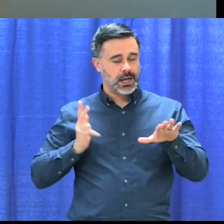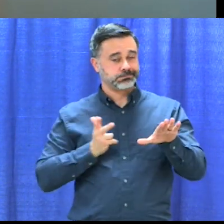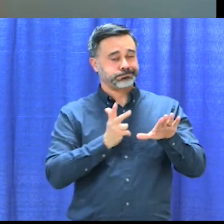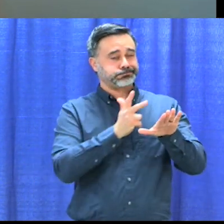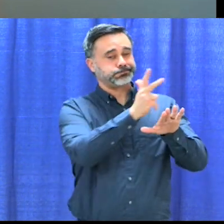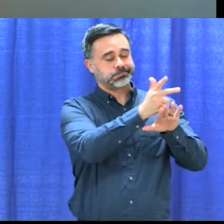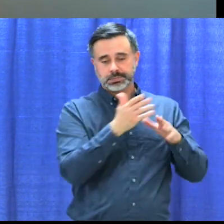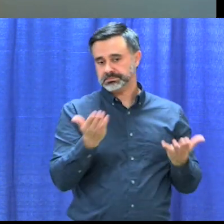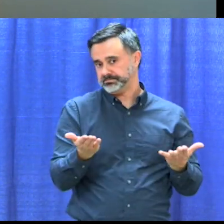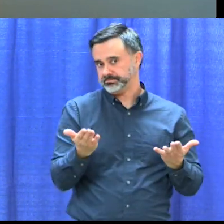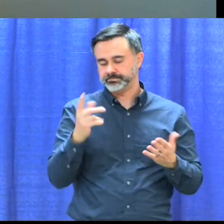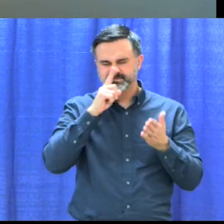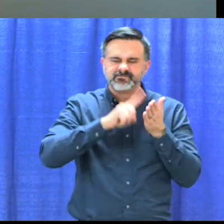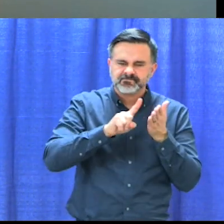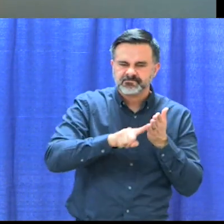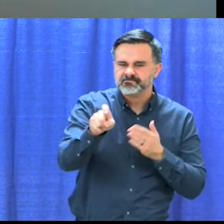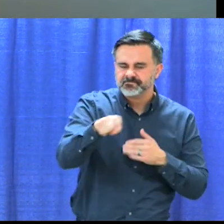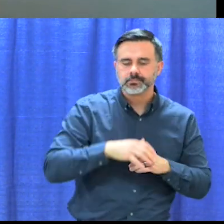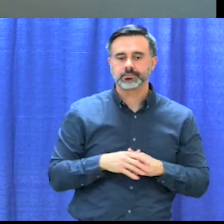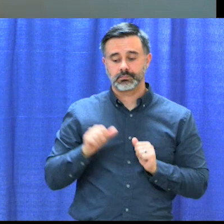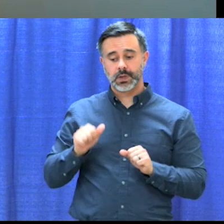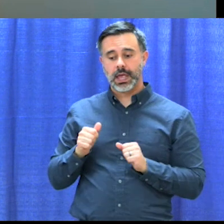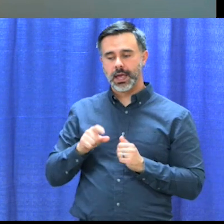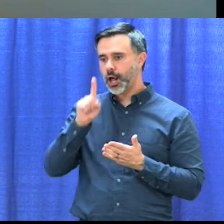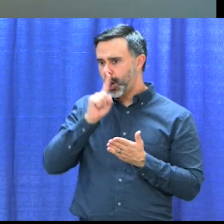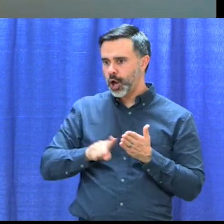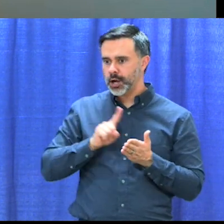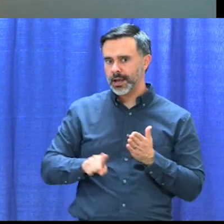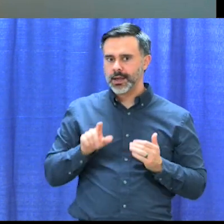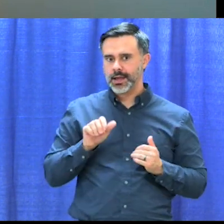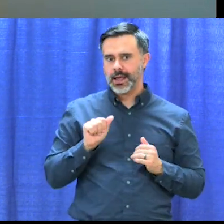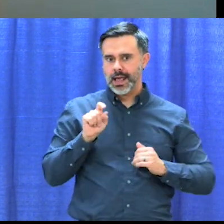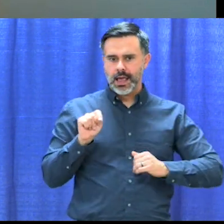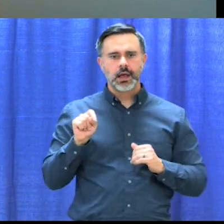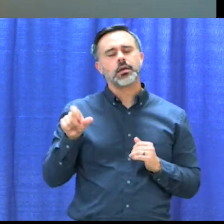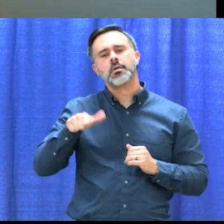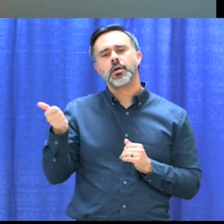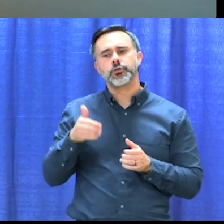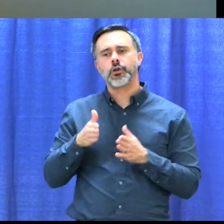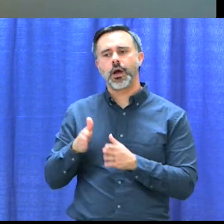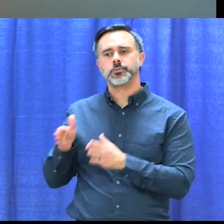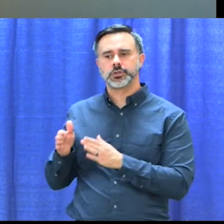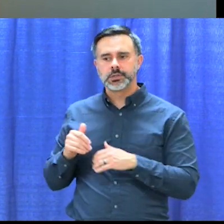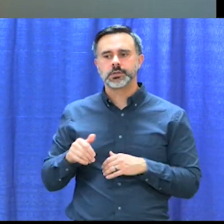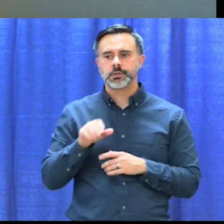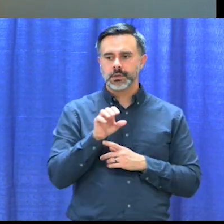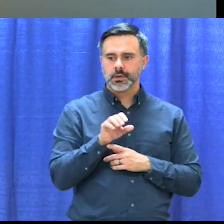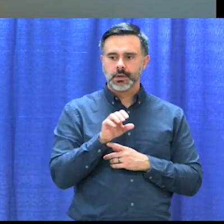We would look into microwave backhaul as an option as well but that would be a situation where our network would not be performing.